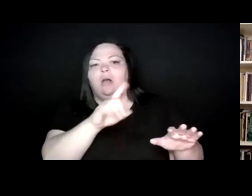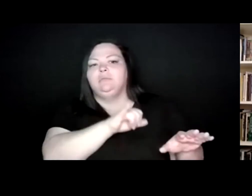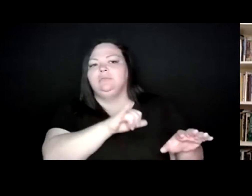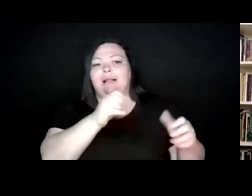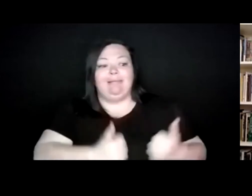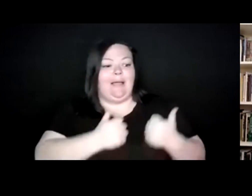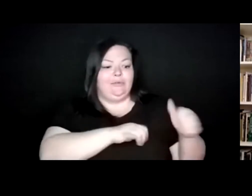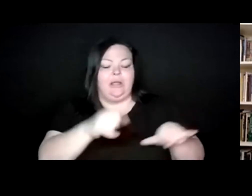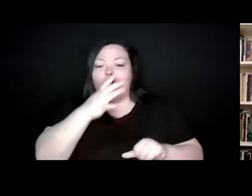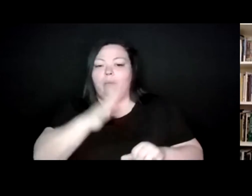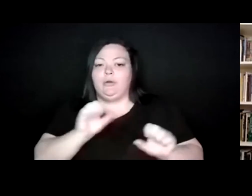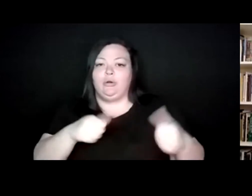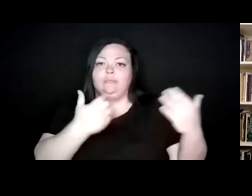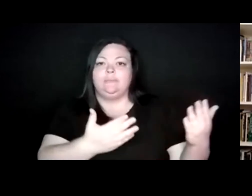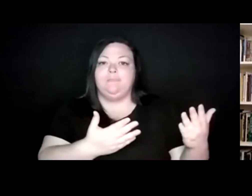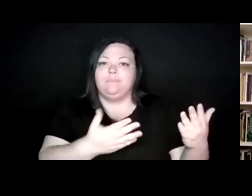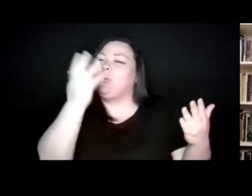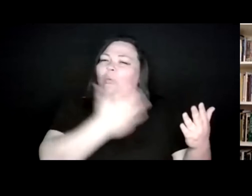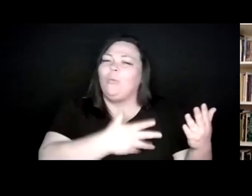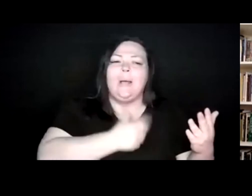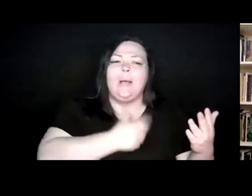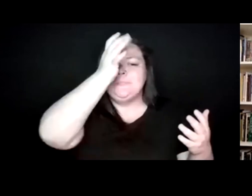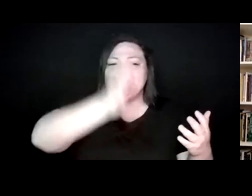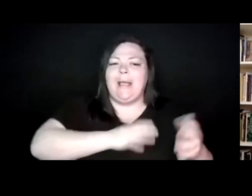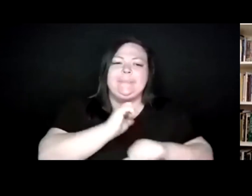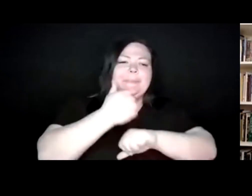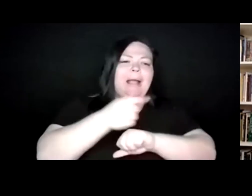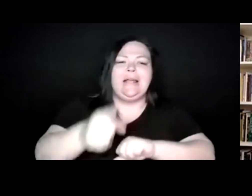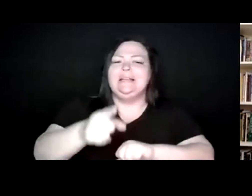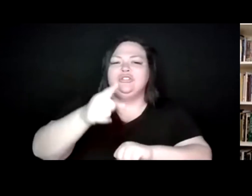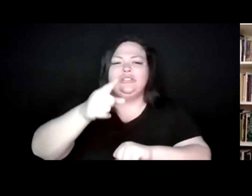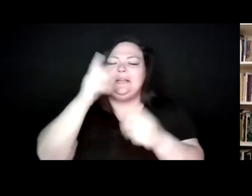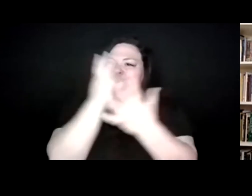Oh, man has made her, oh, man/ has made her and she is uncanny (and/